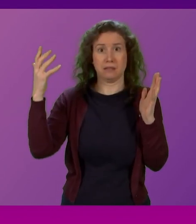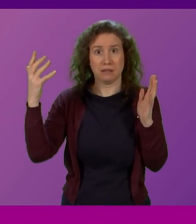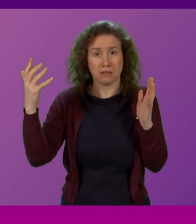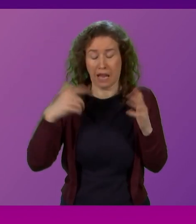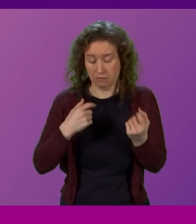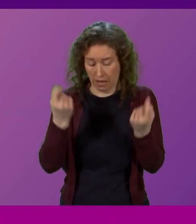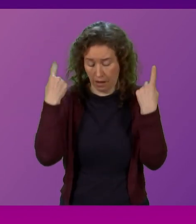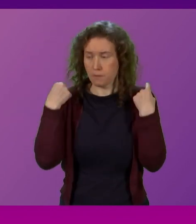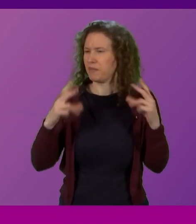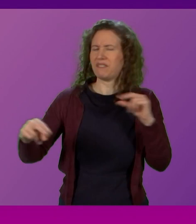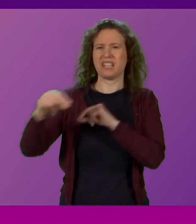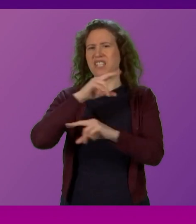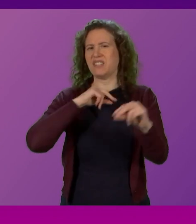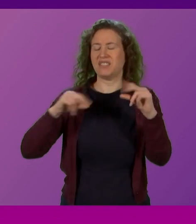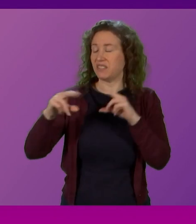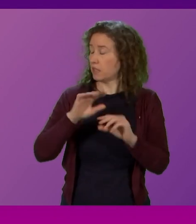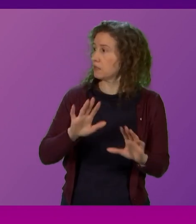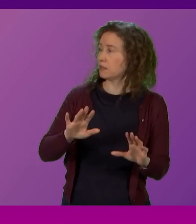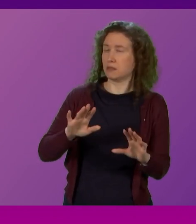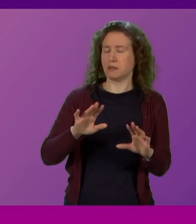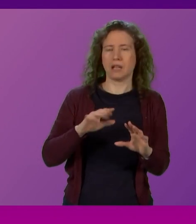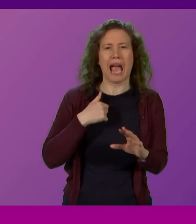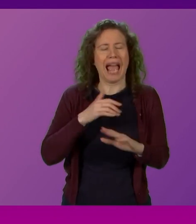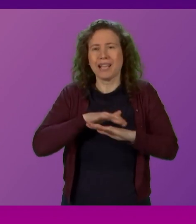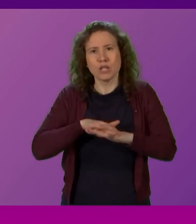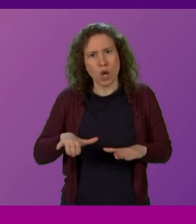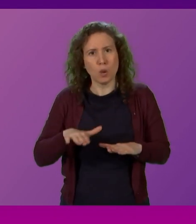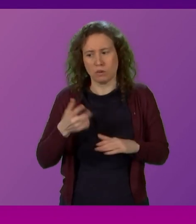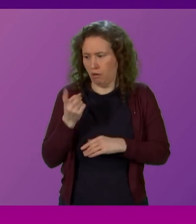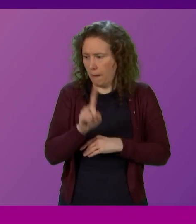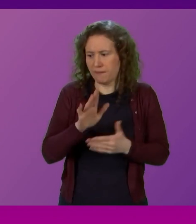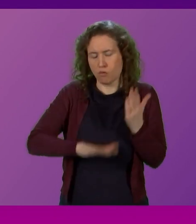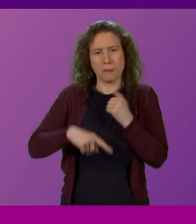I do not come from a deprived background.